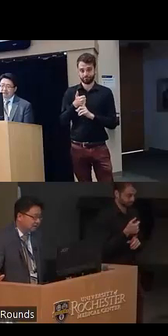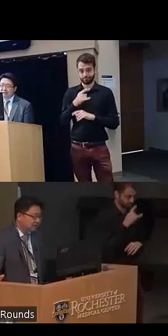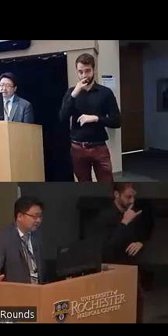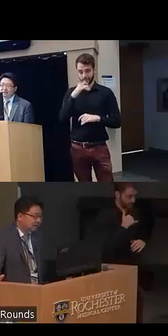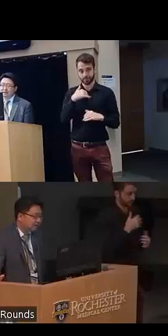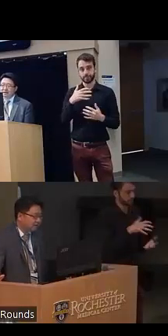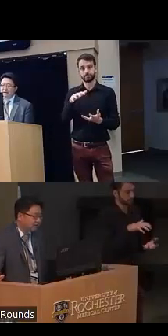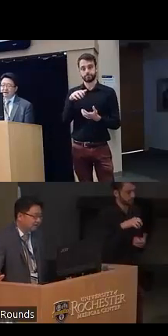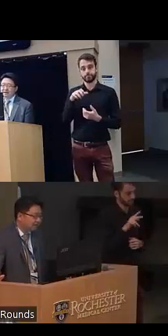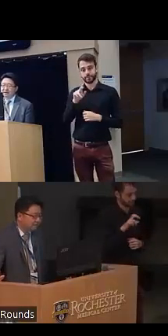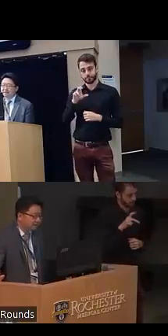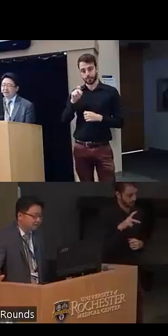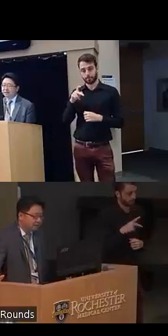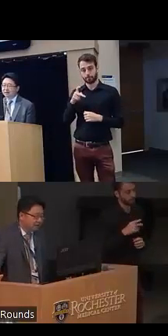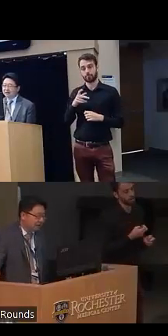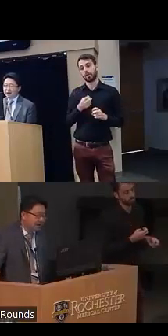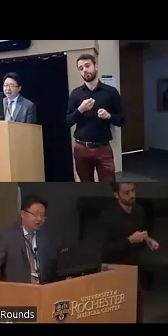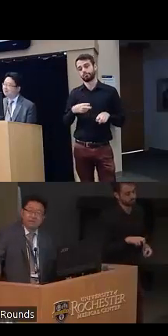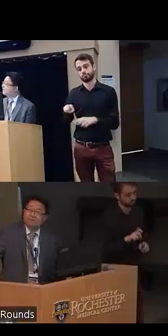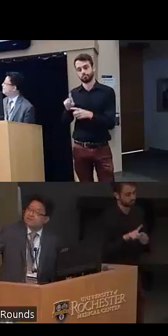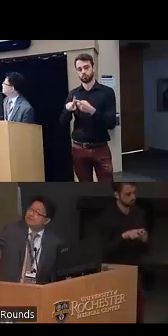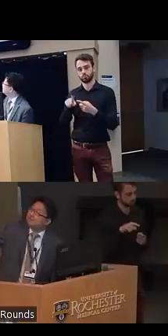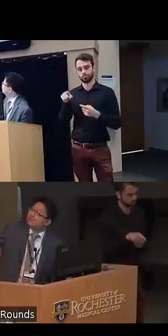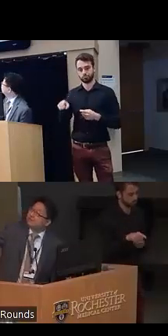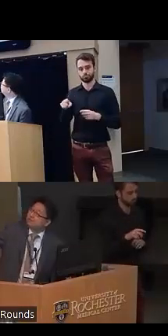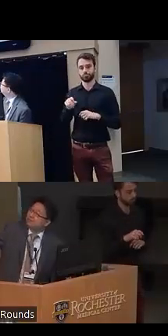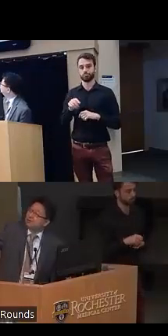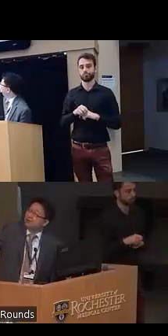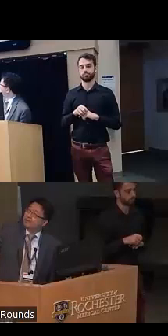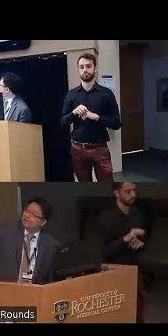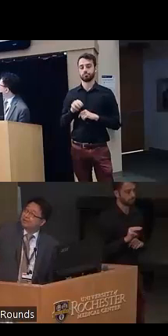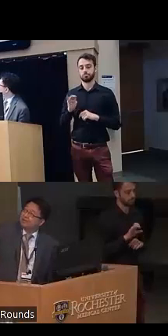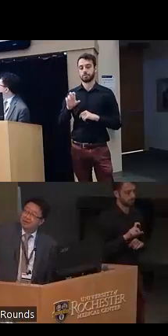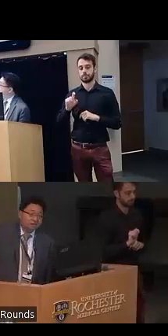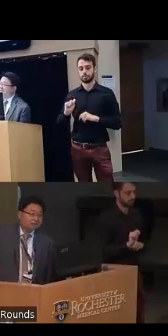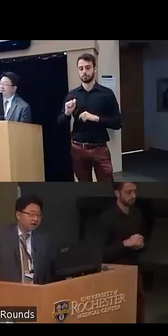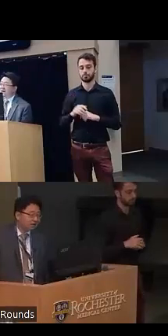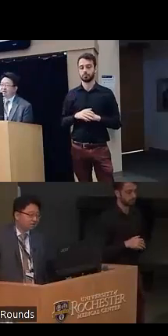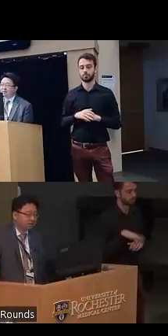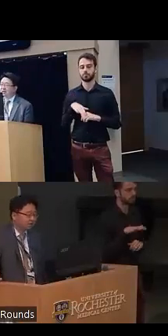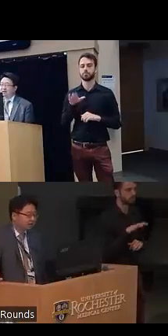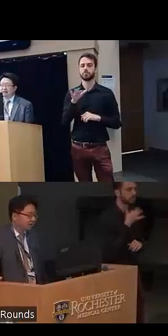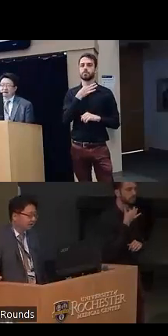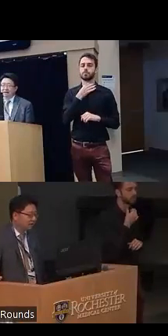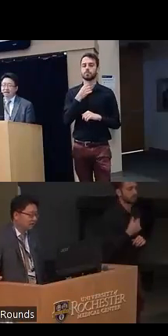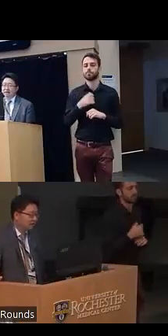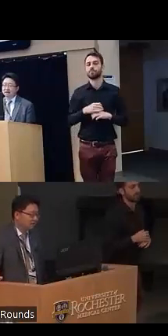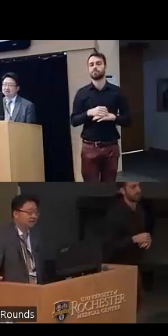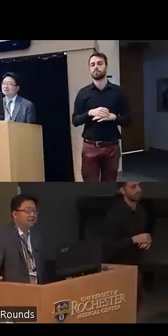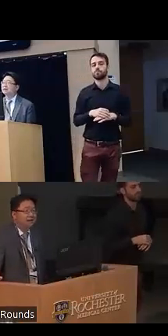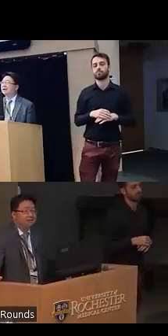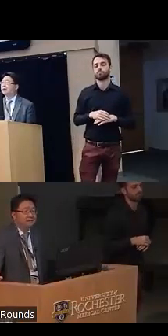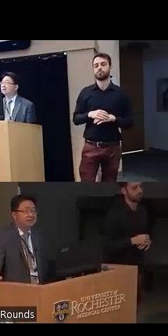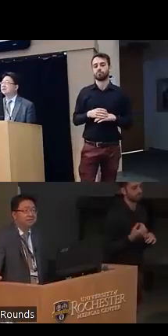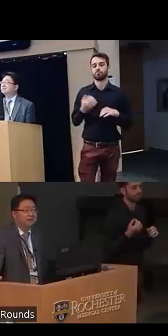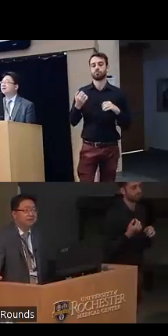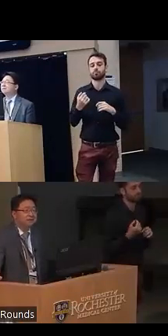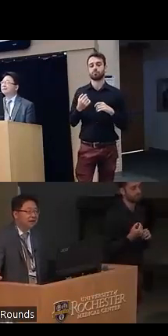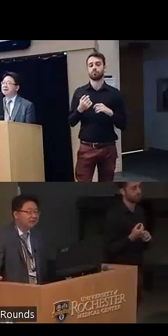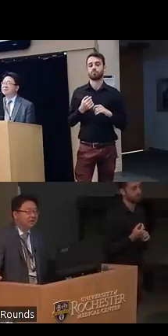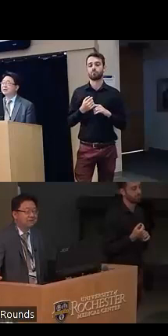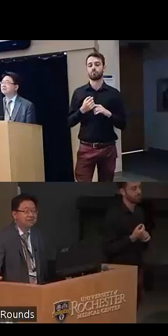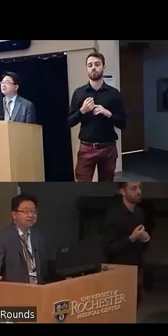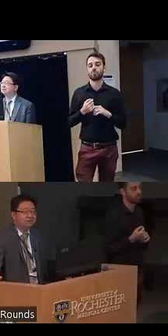and uh think about how many visits we are able to avoid in our uh in our CPAP by being able to